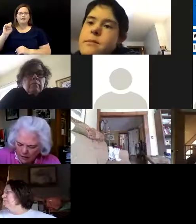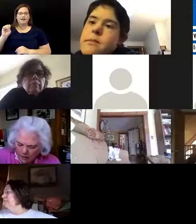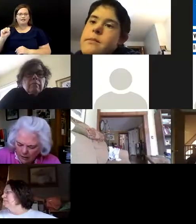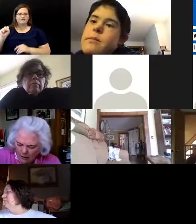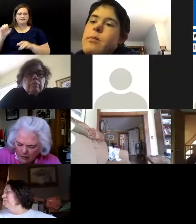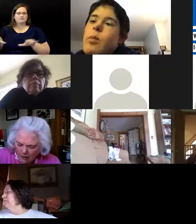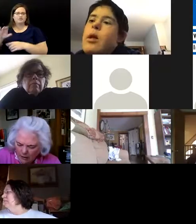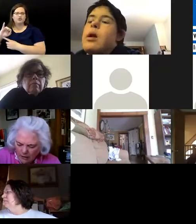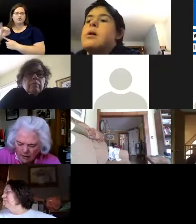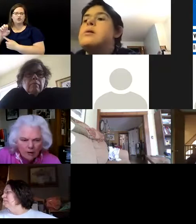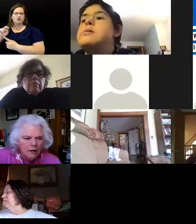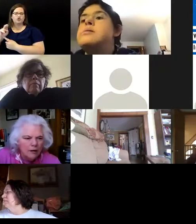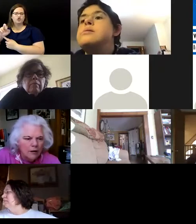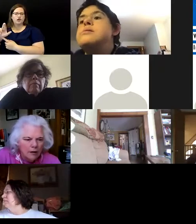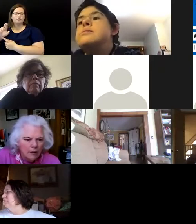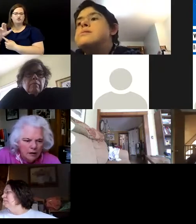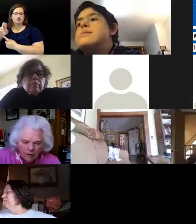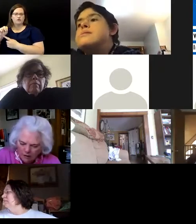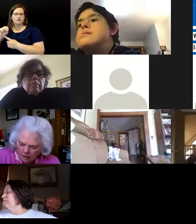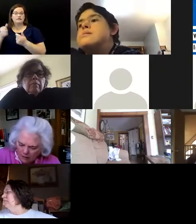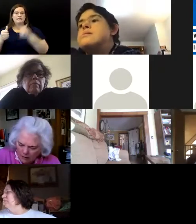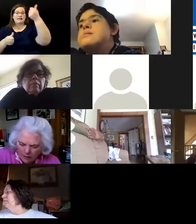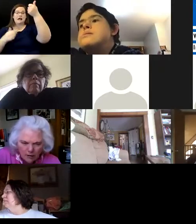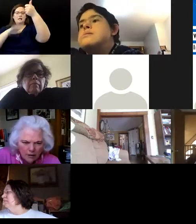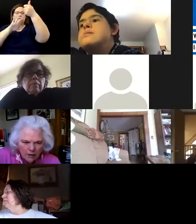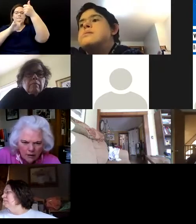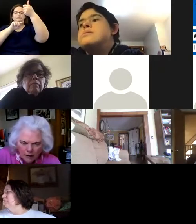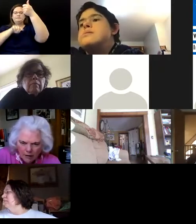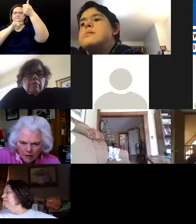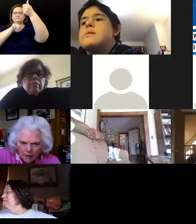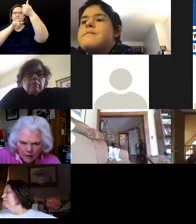Johnson. I'm somewhere in the middle. I'm one of the first points of contact